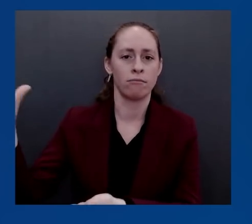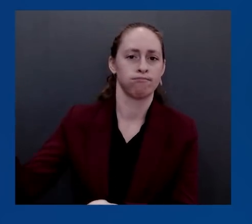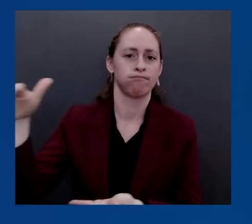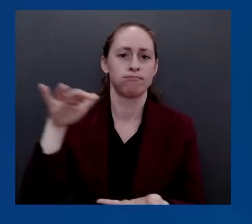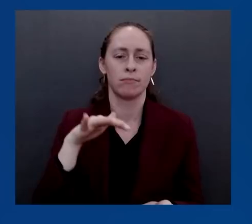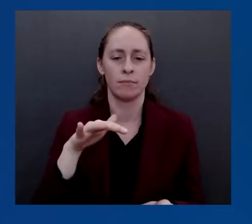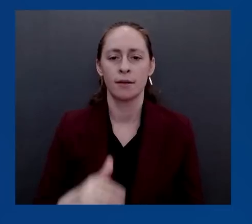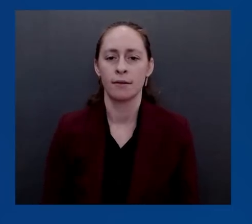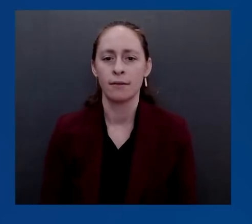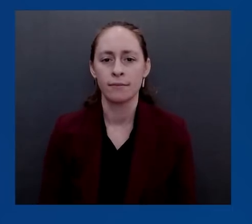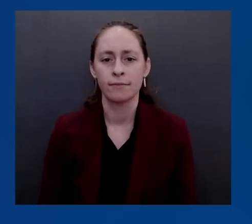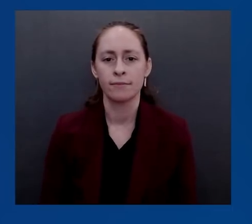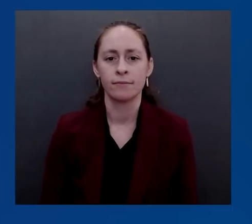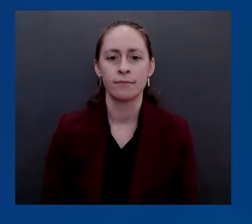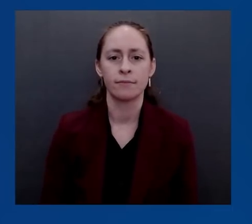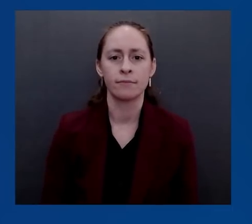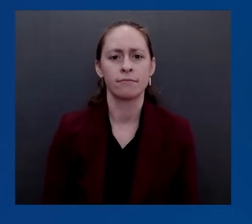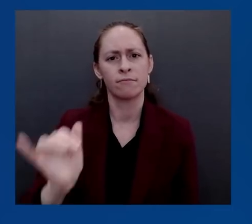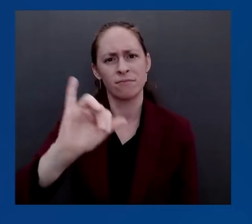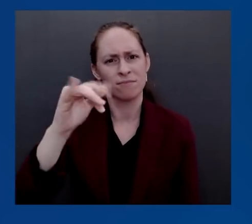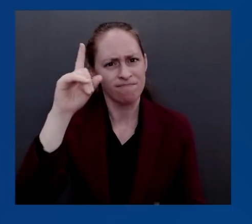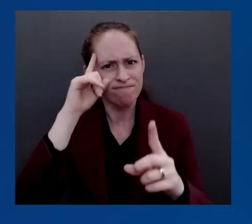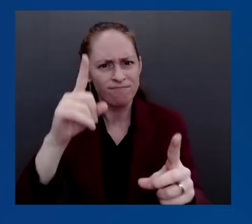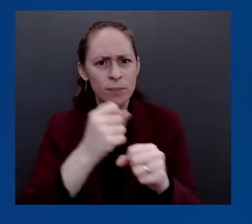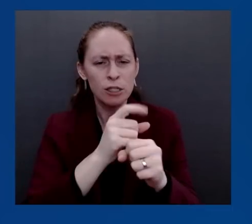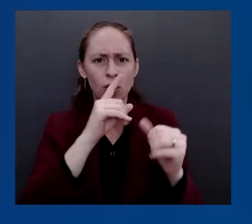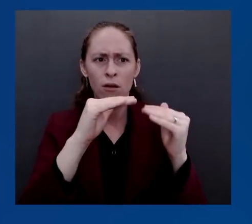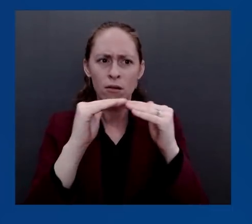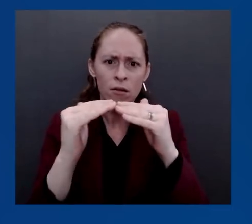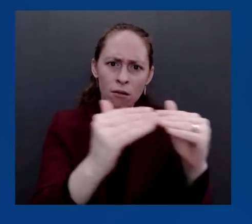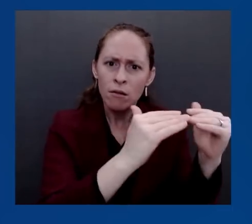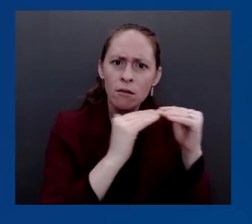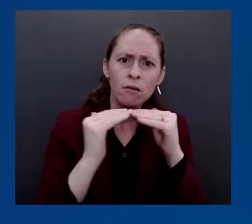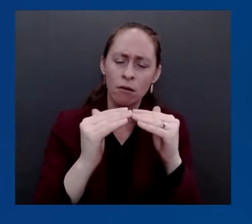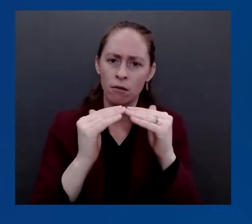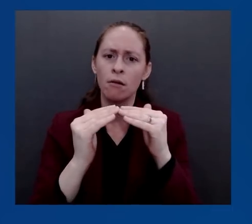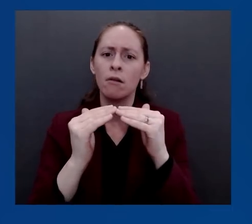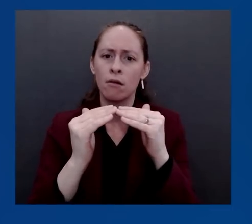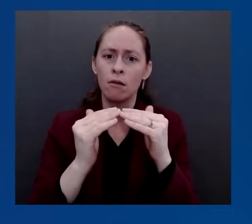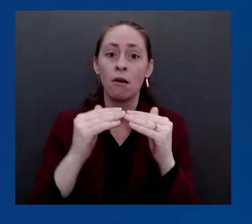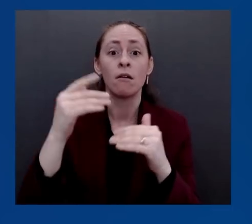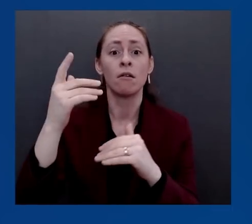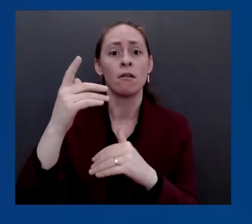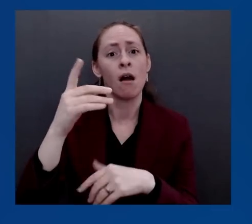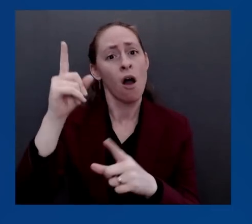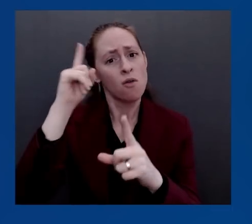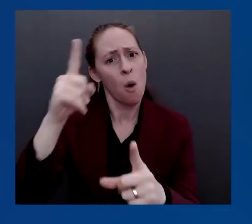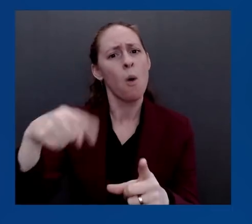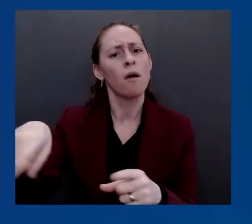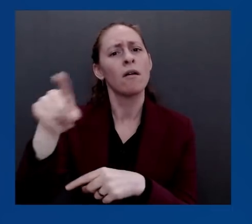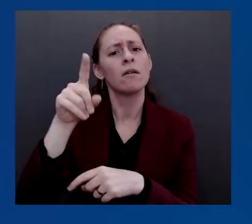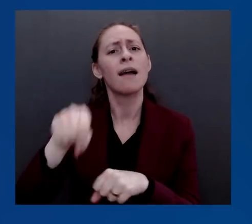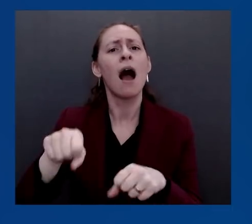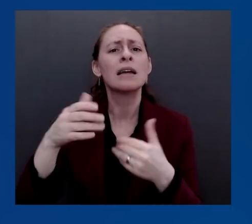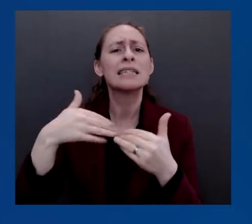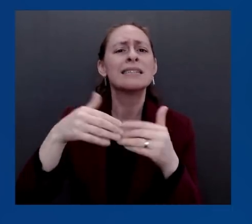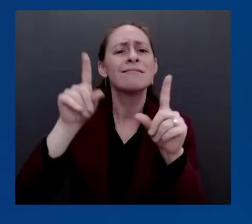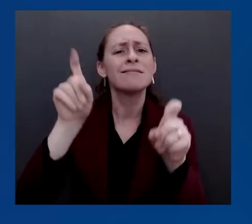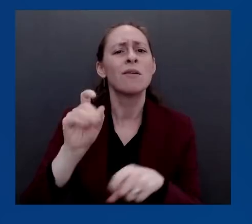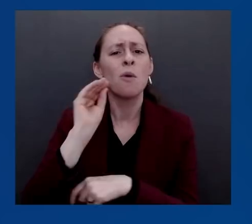are easy to use and accessible for all, including for people who are blind or visually impaired and those living with disabilities.